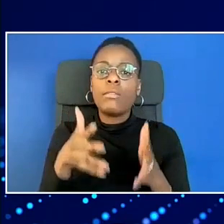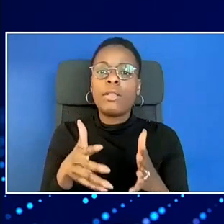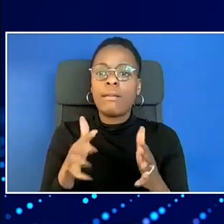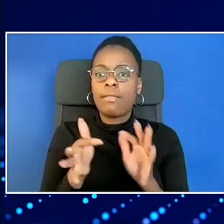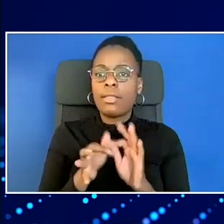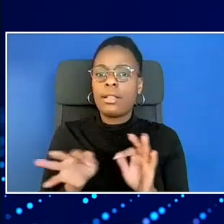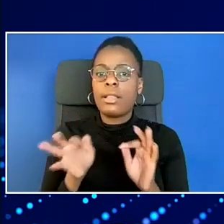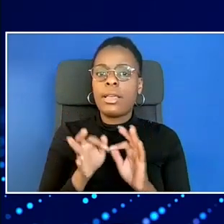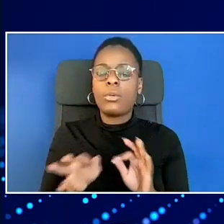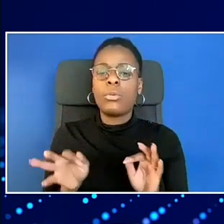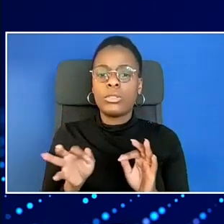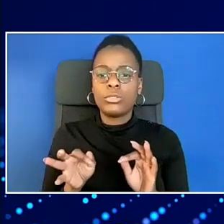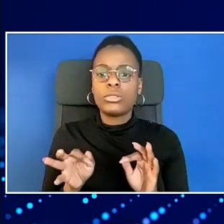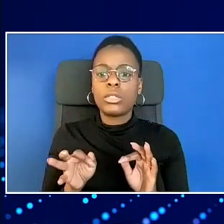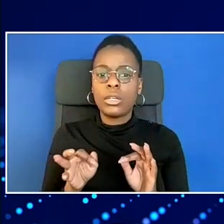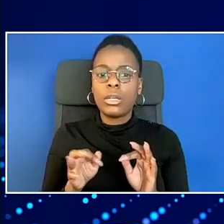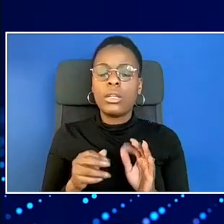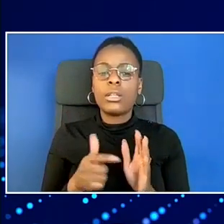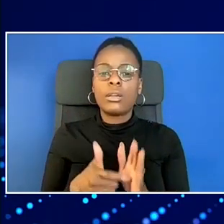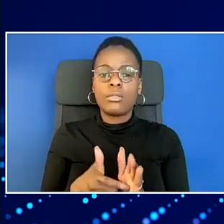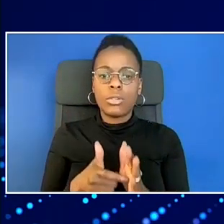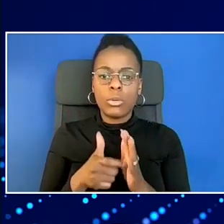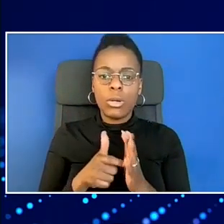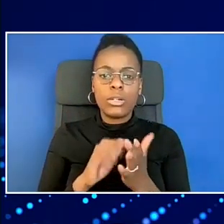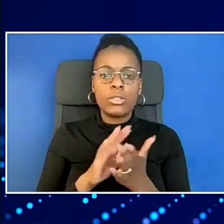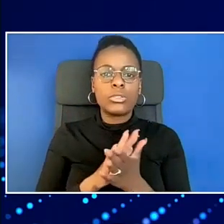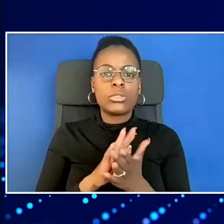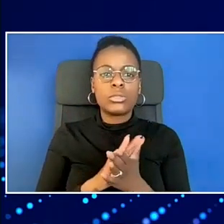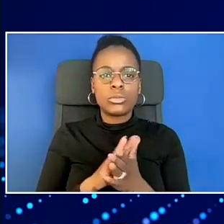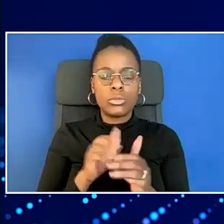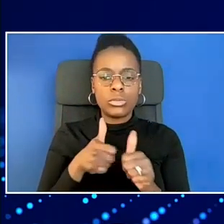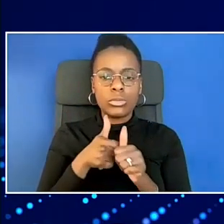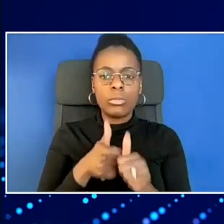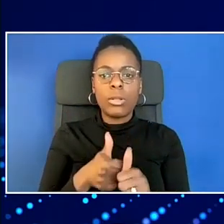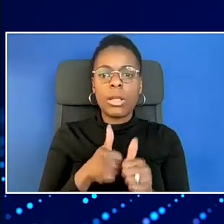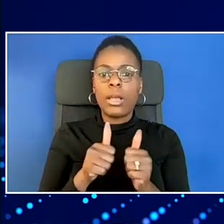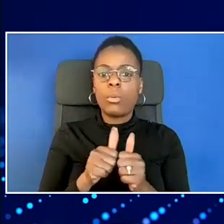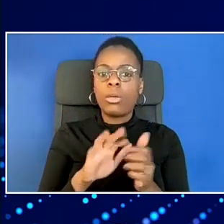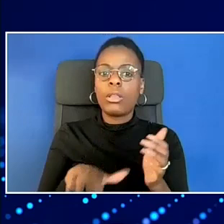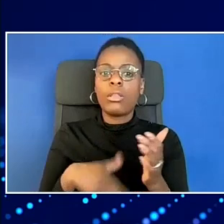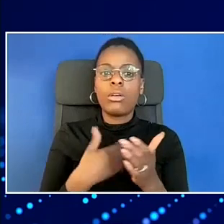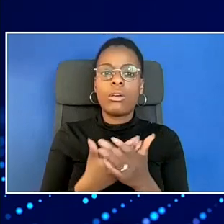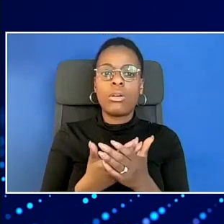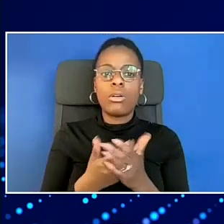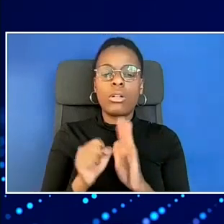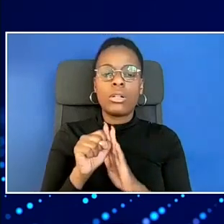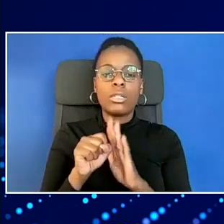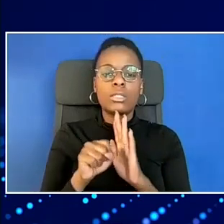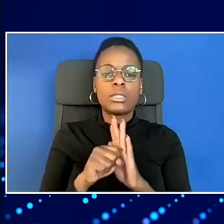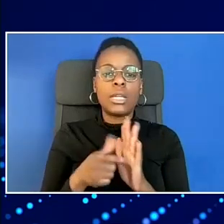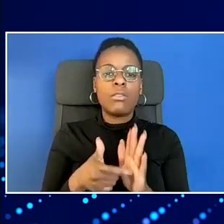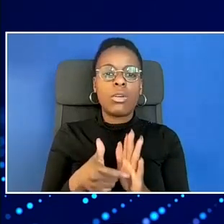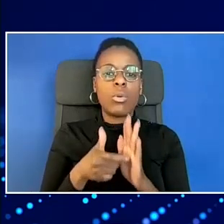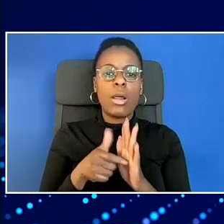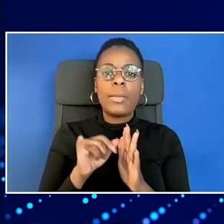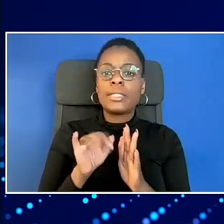would require a school to comply with all applicable state requirements if they are directly authorized by the state.